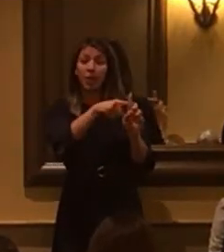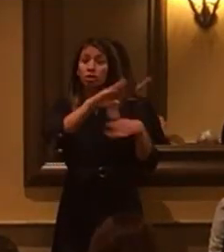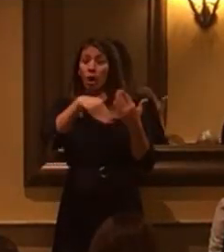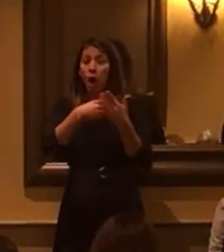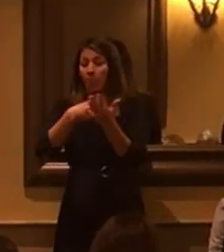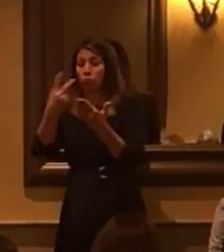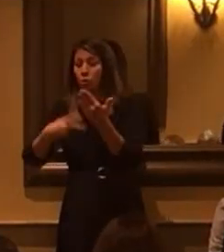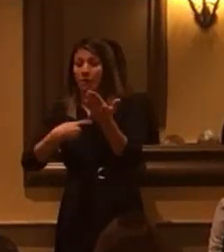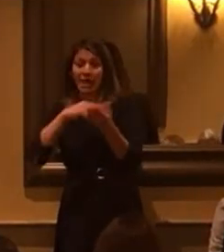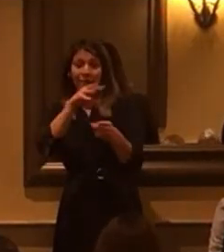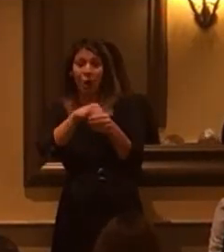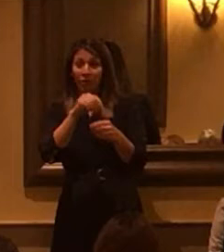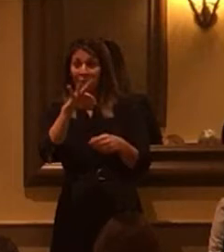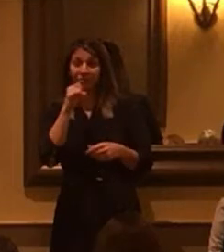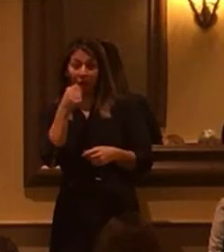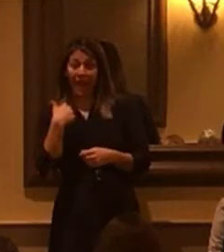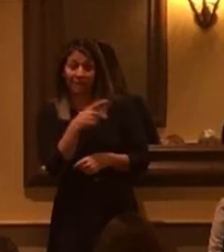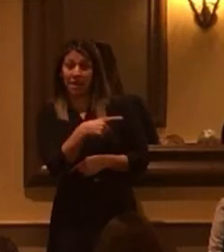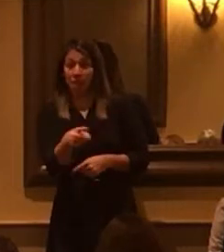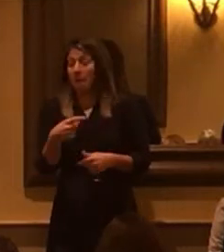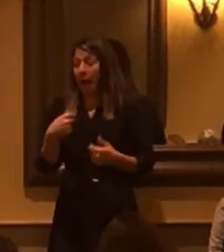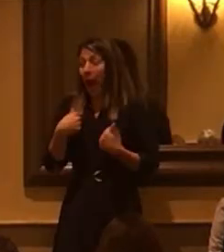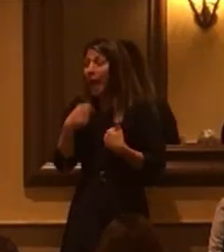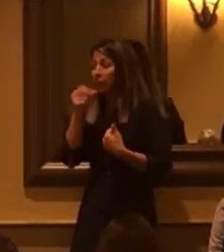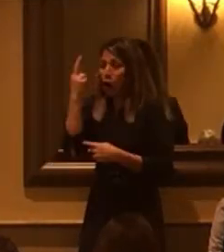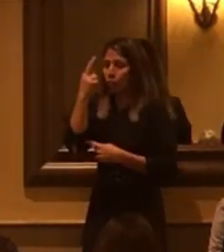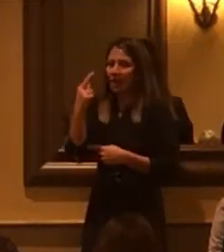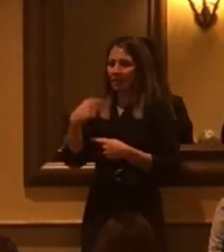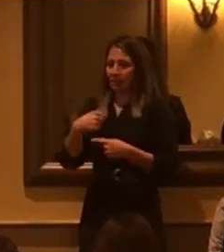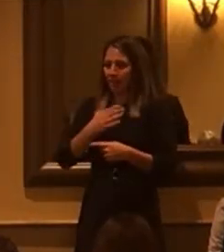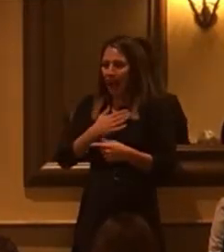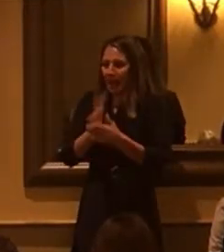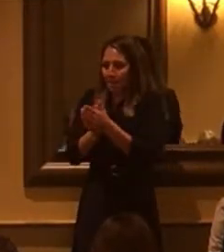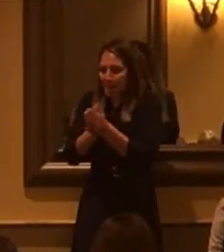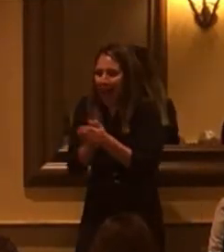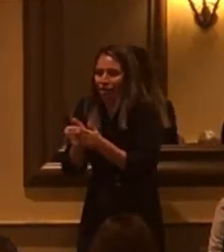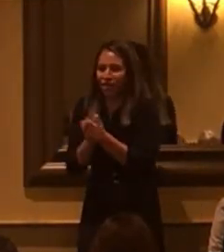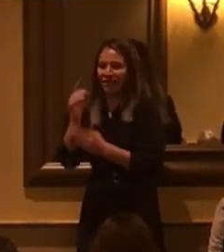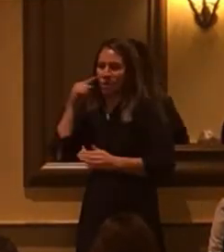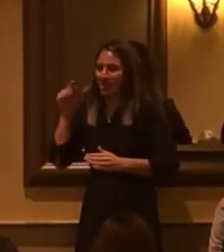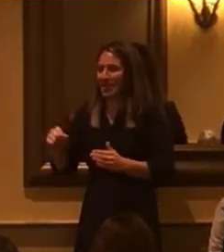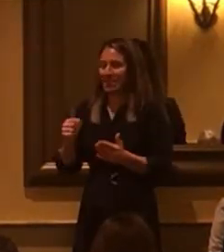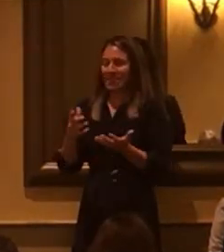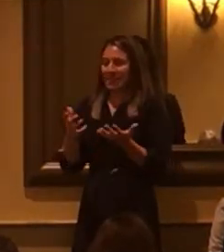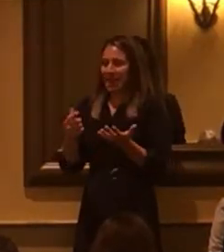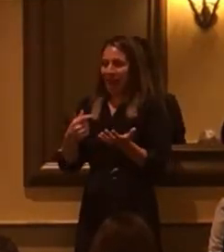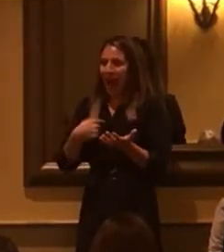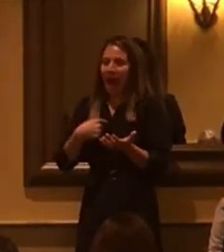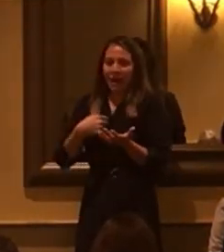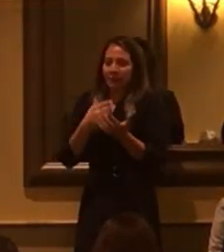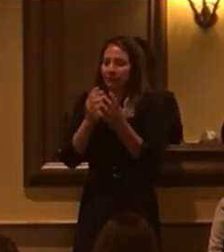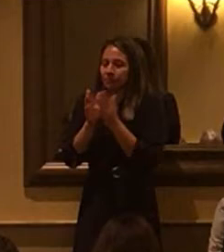I would never know how passionate I could be about something, but I'm still passionate about the deaf and hearing-impaired community.